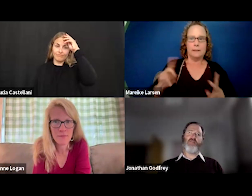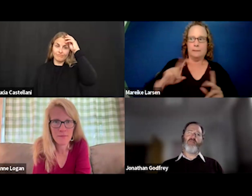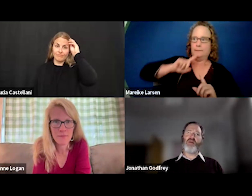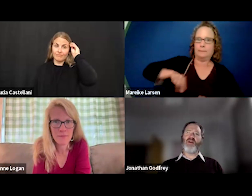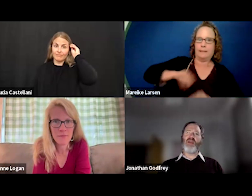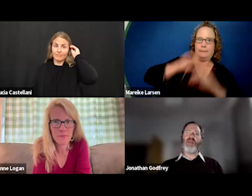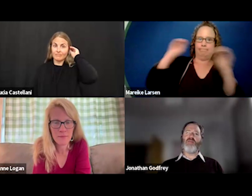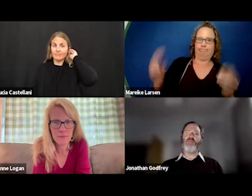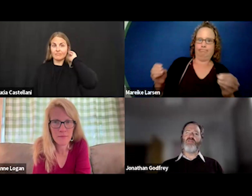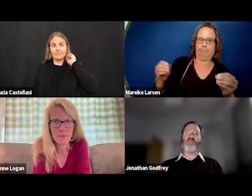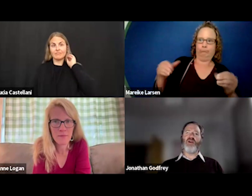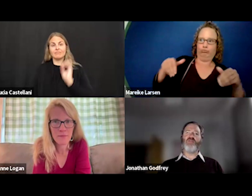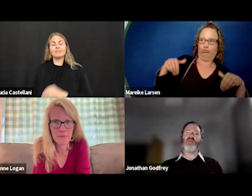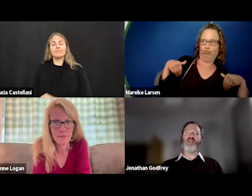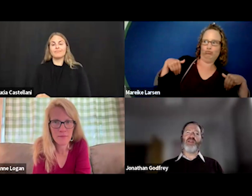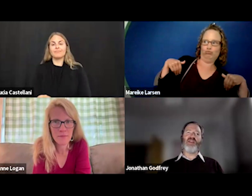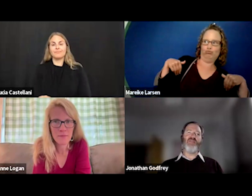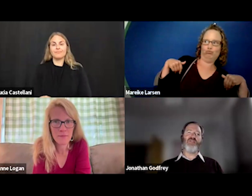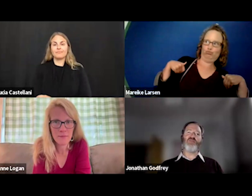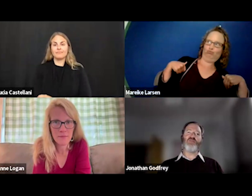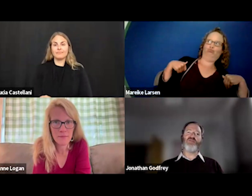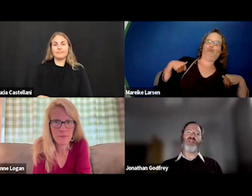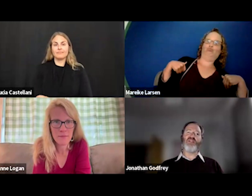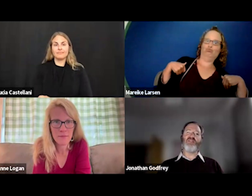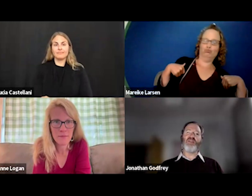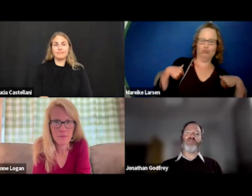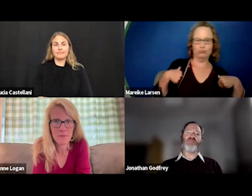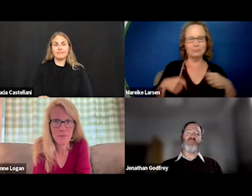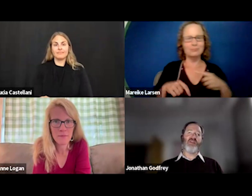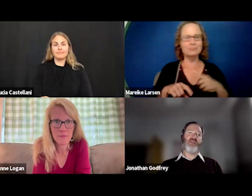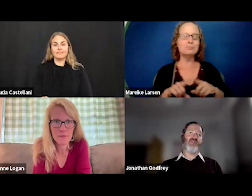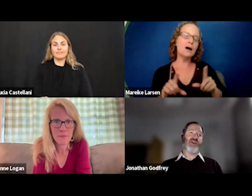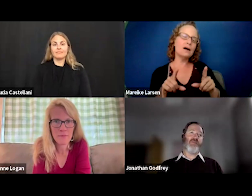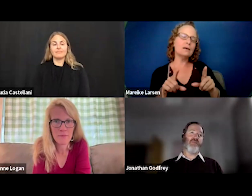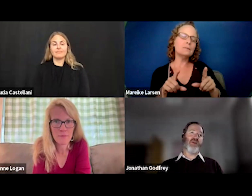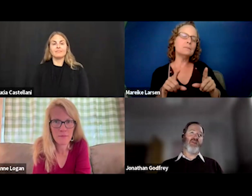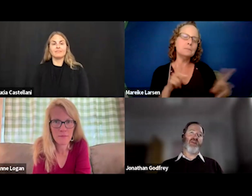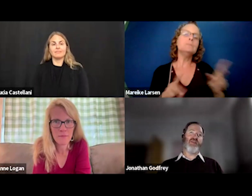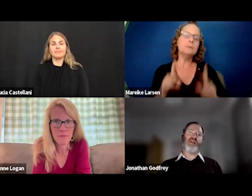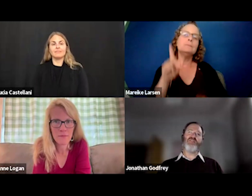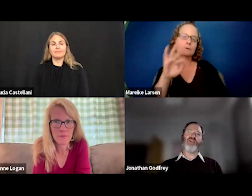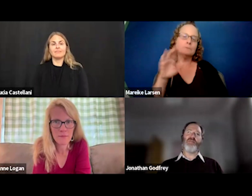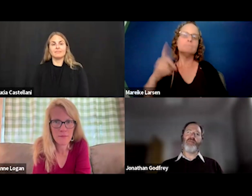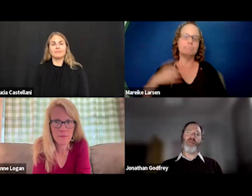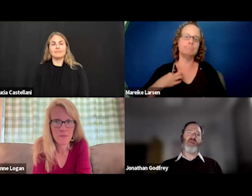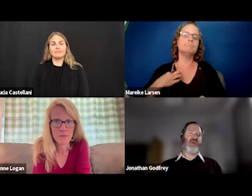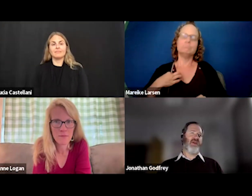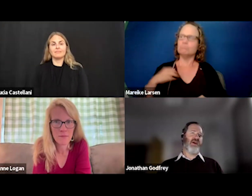But I was ultimately never short of volunteers in that time.